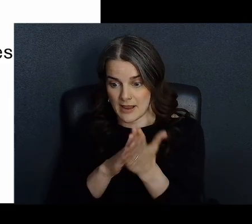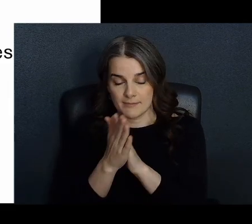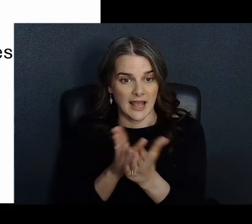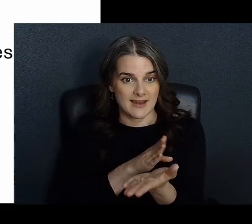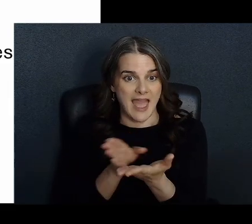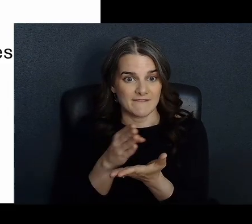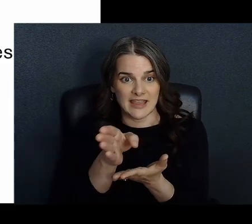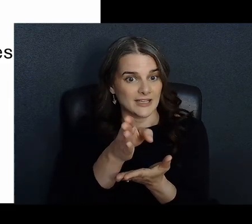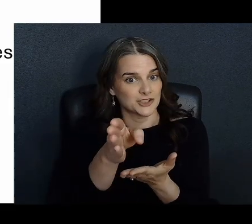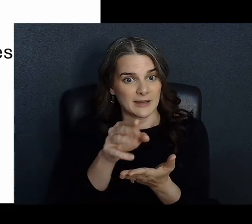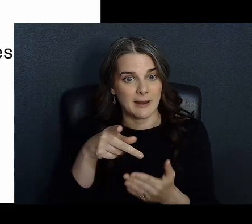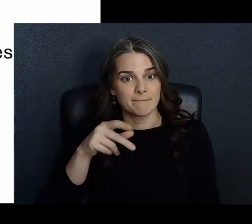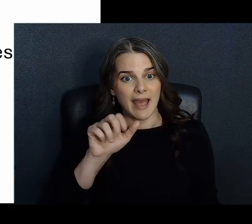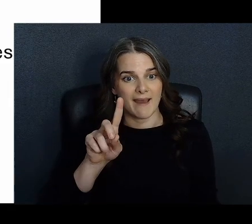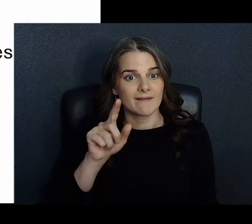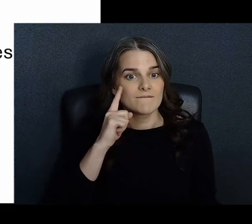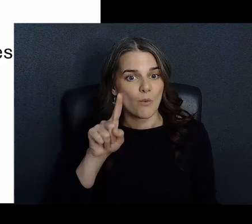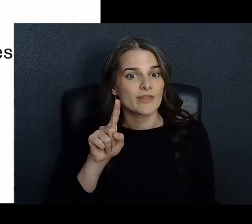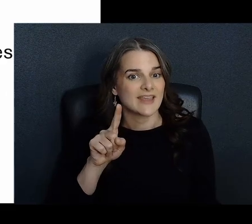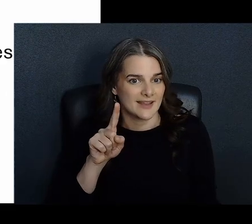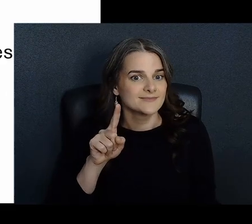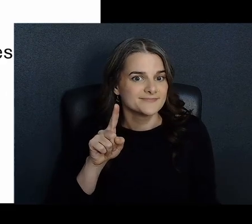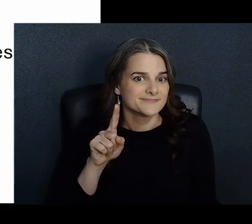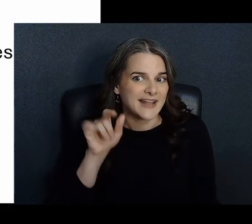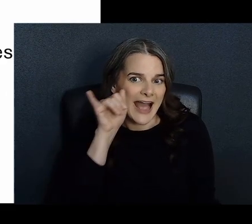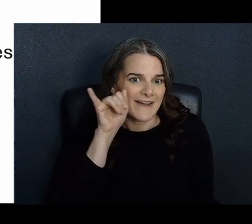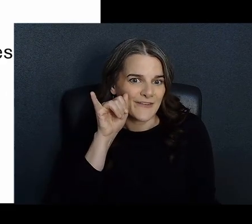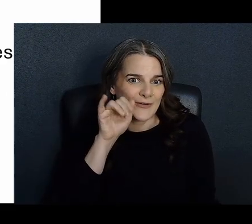for the iPhone edition. So that's some of the cool things.